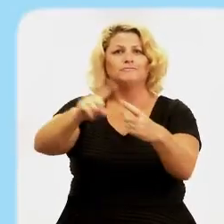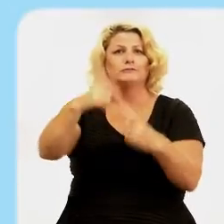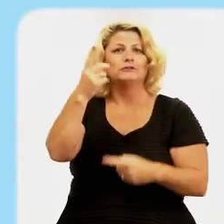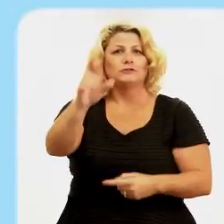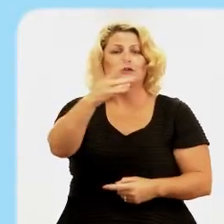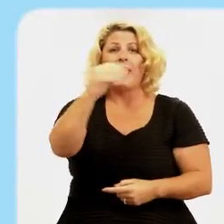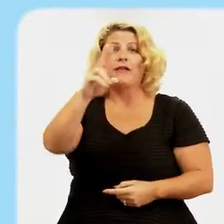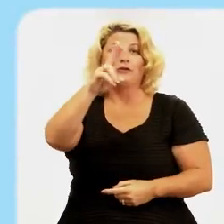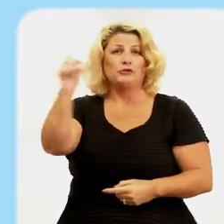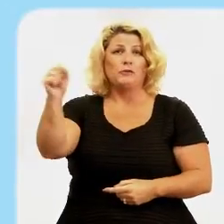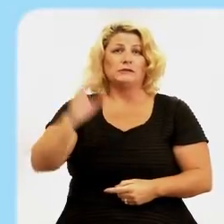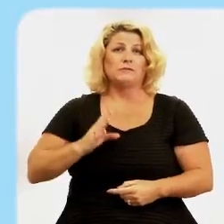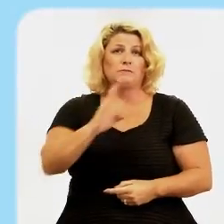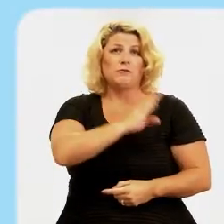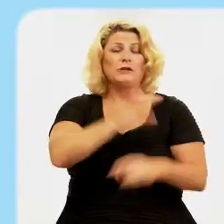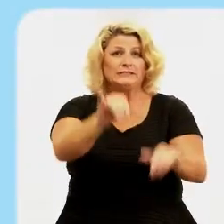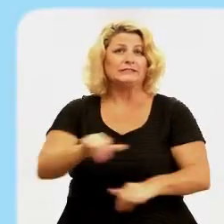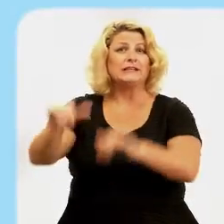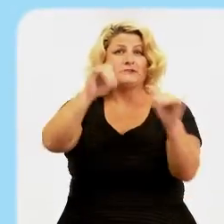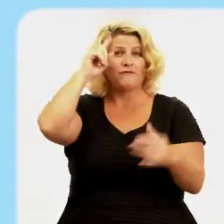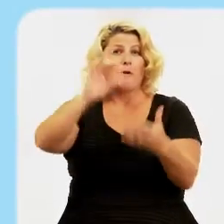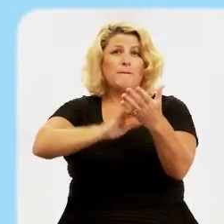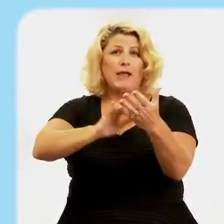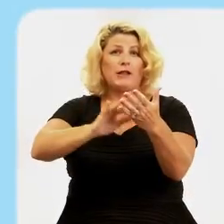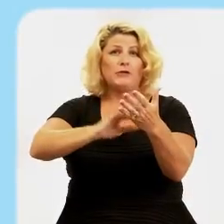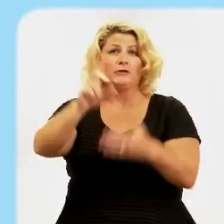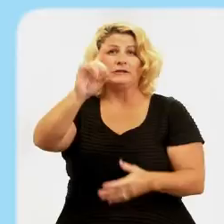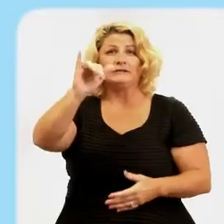and the U.S. Access Board's accessibility standards for medical diagnostic equipment.